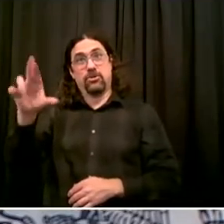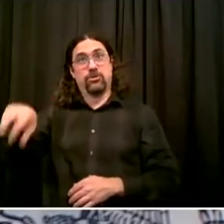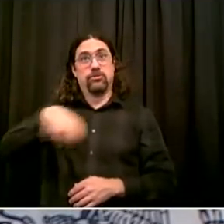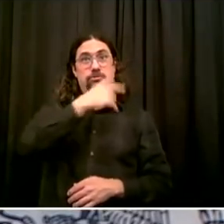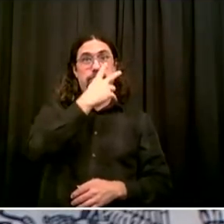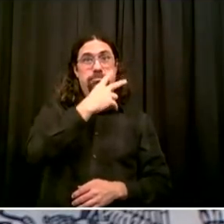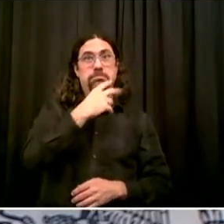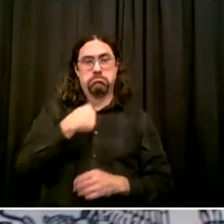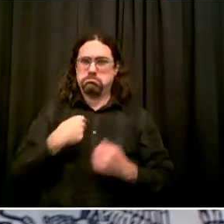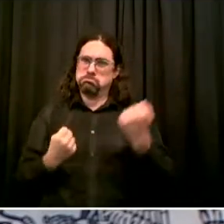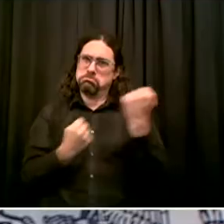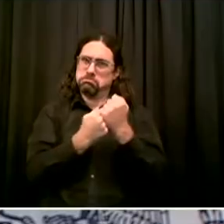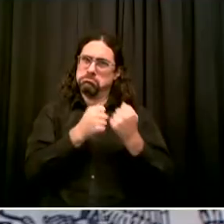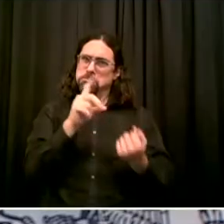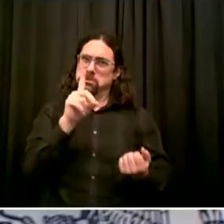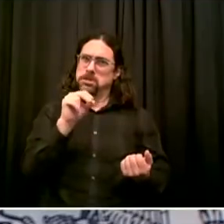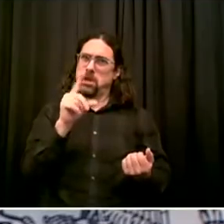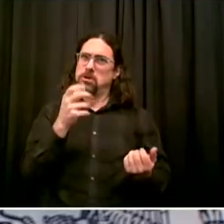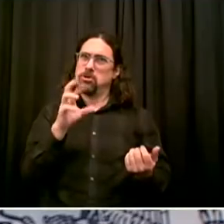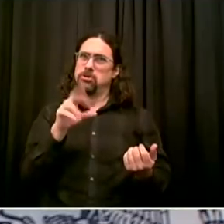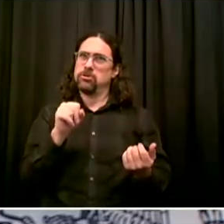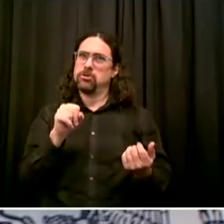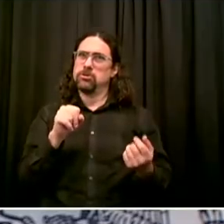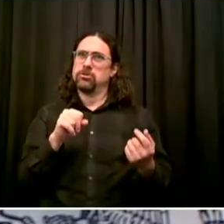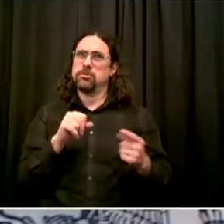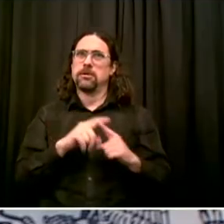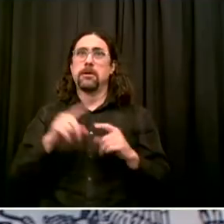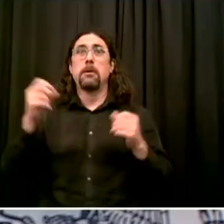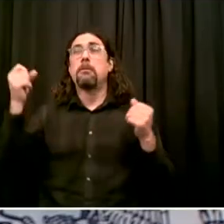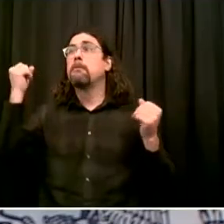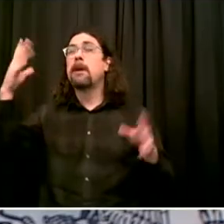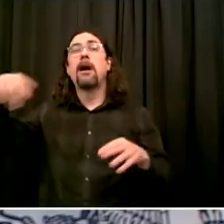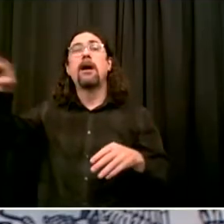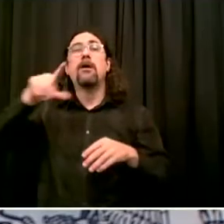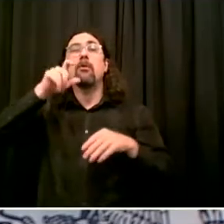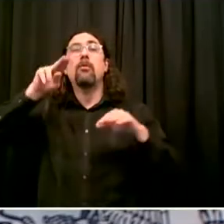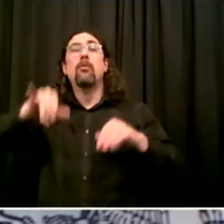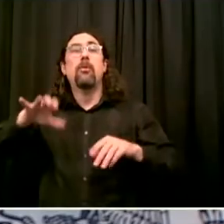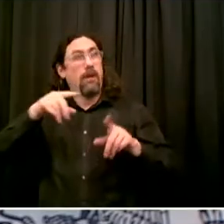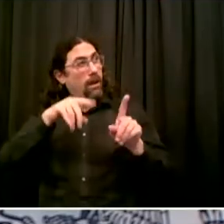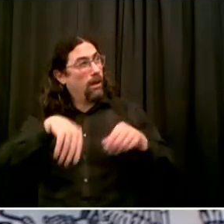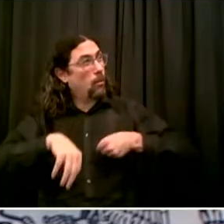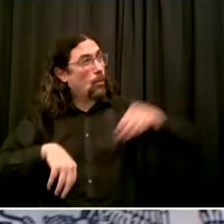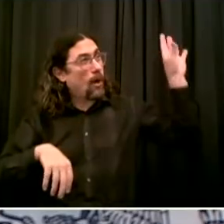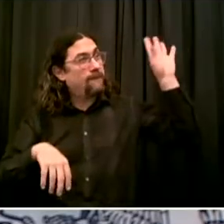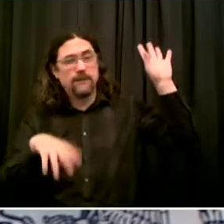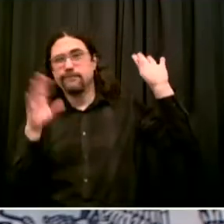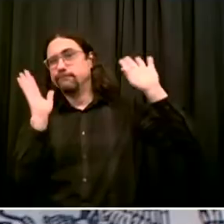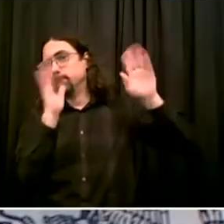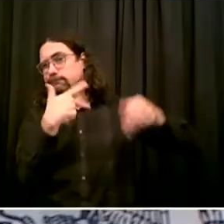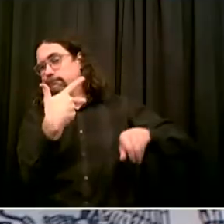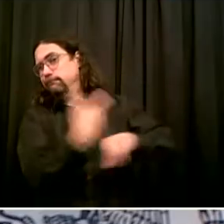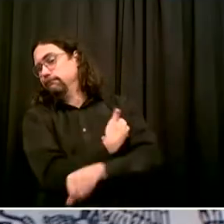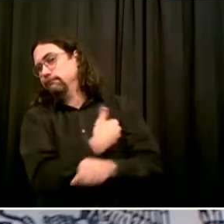MY FIRST QUESTION IS AOUBT THE FACEBOOK DEAL. WHAT AGENCIES WERE INLVOV ED